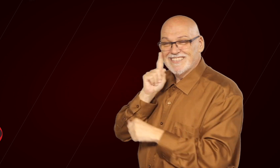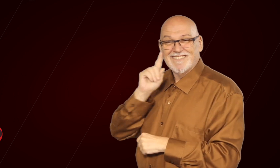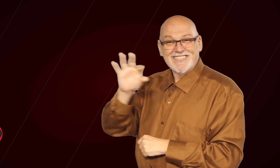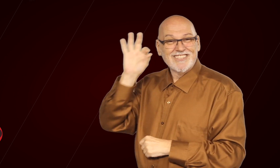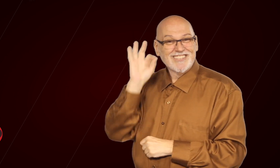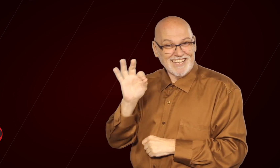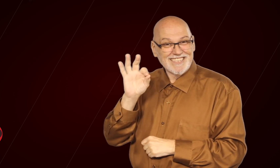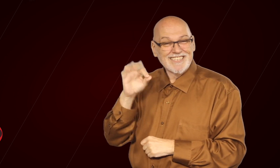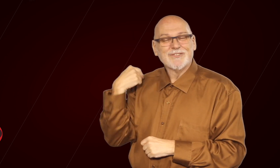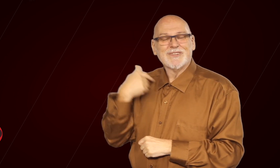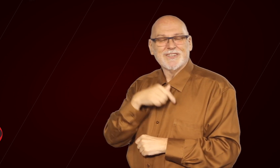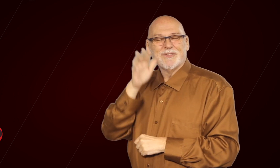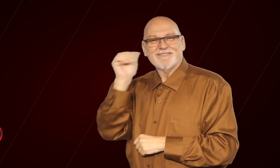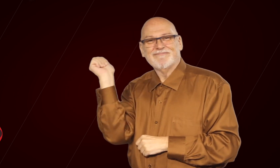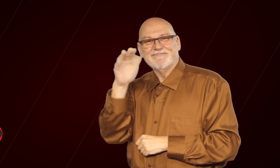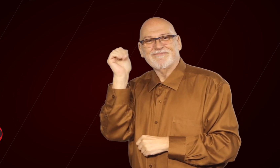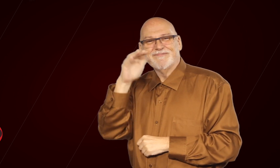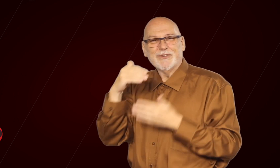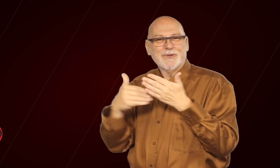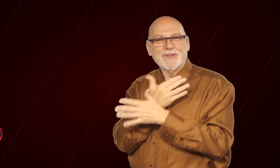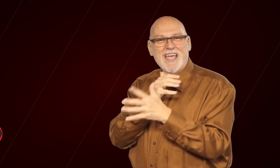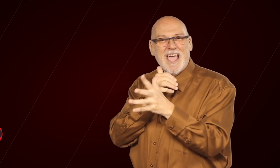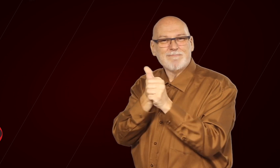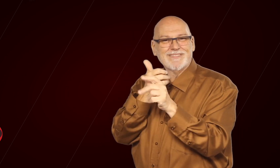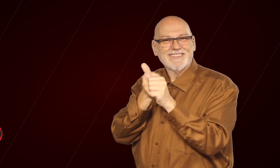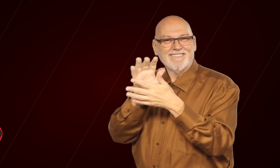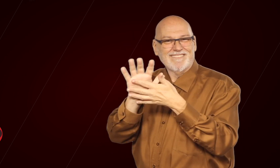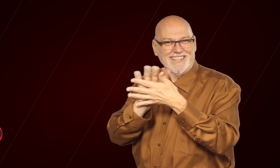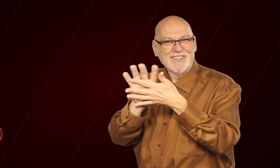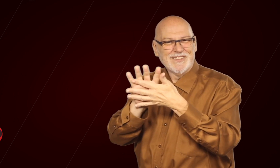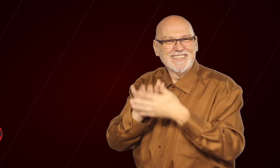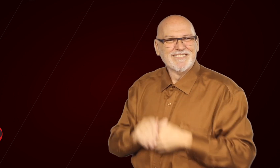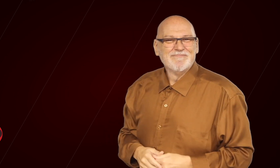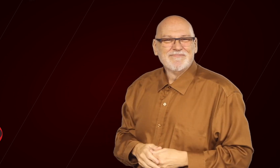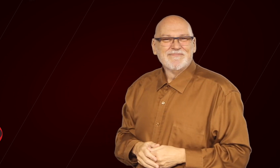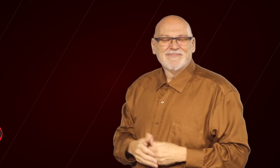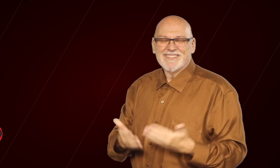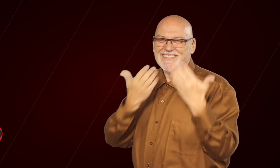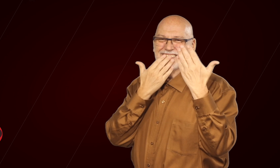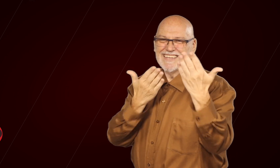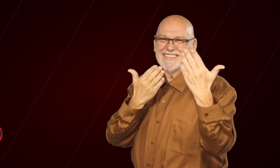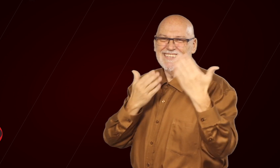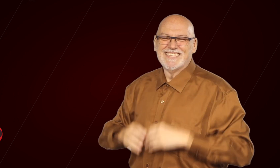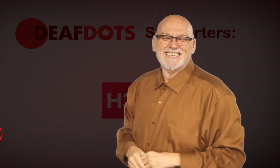DeafDots to get new video updates!